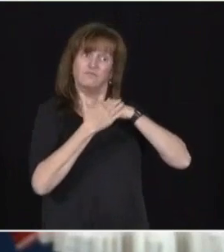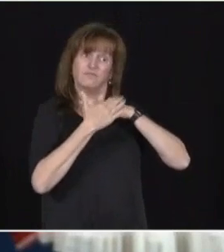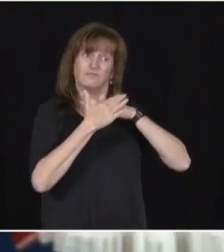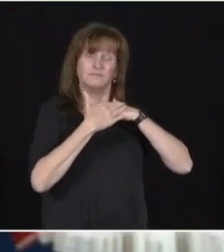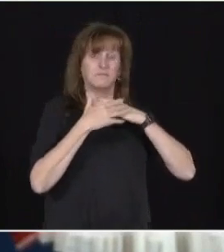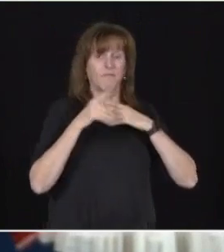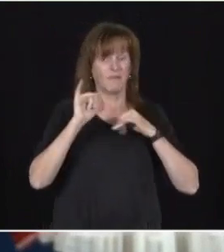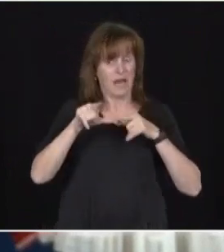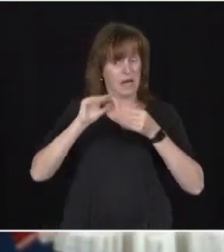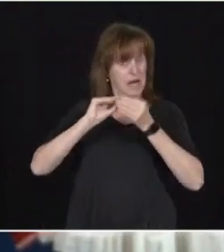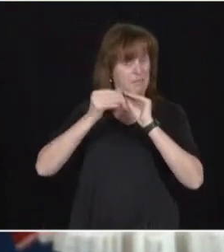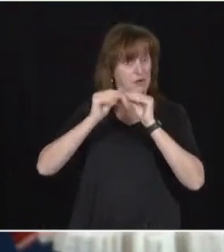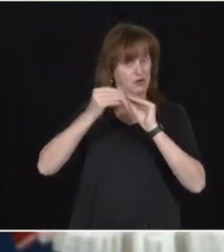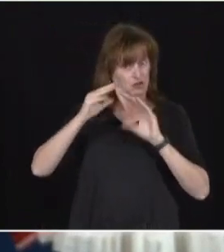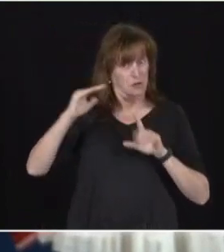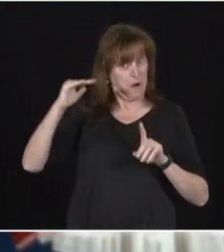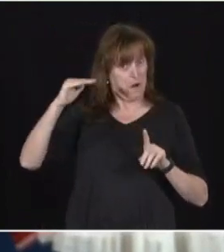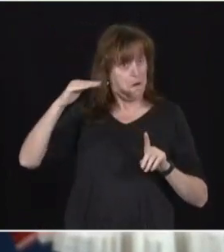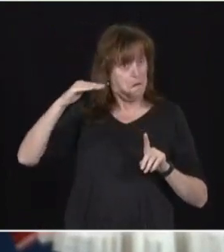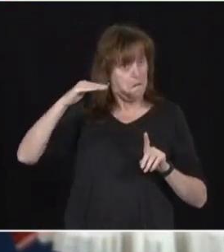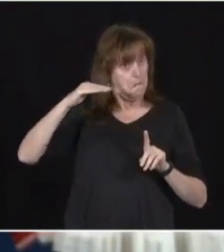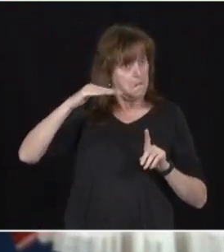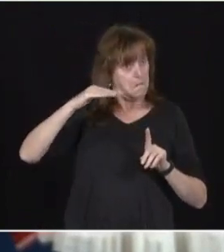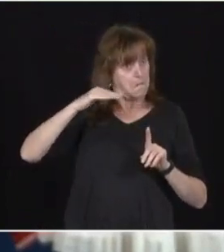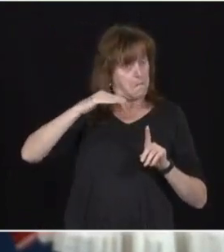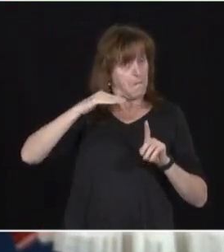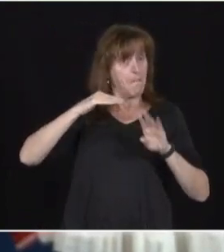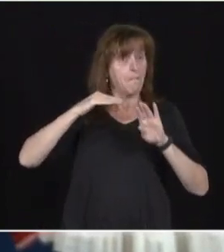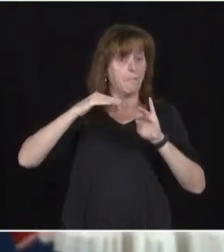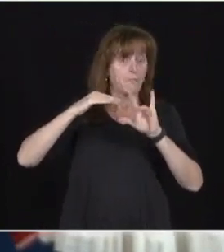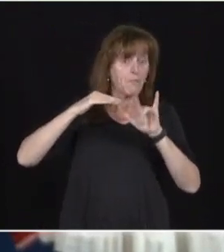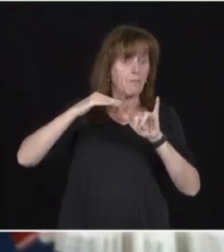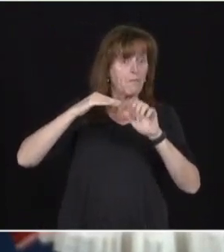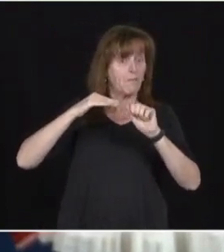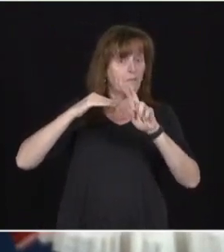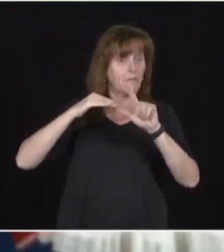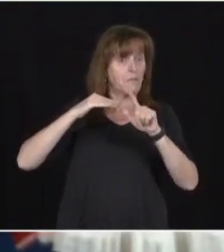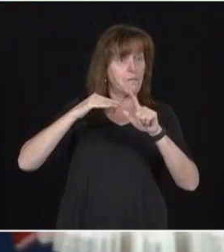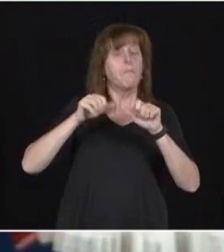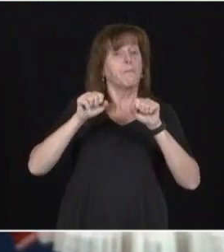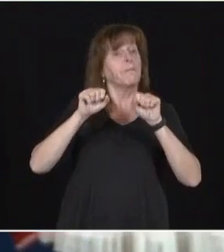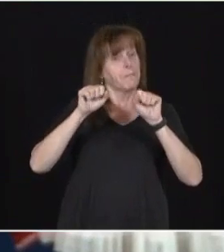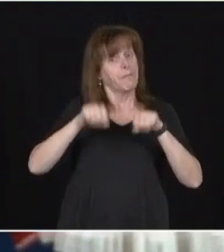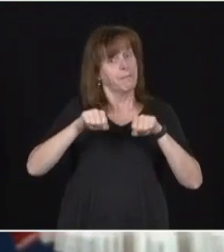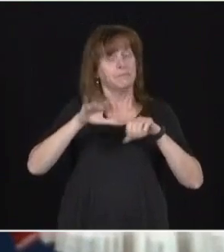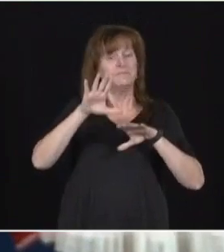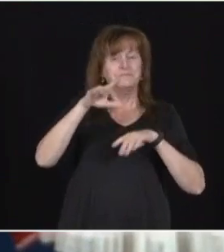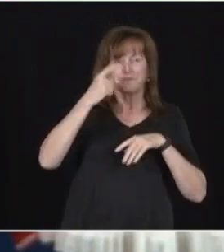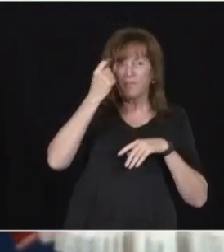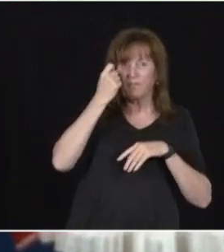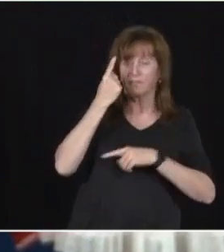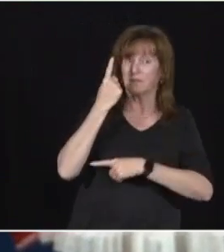continue to improve, summer day camps will be allowed to open in July and August with strict, and I repeat strict, public